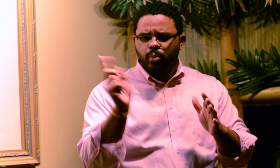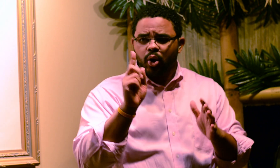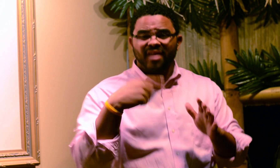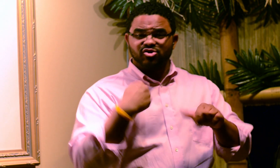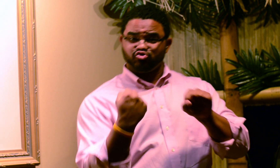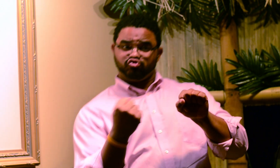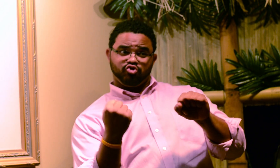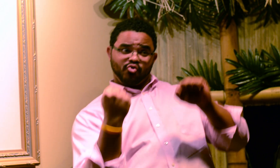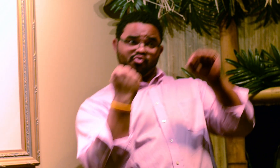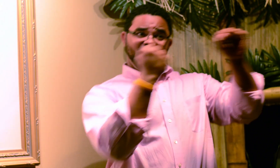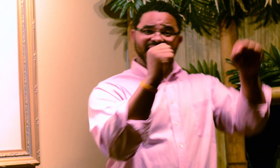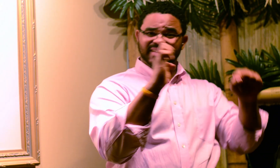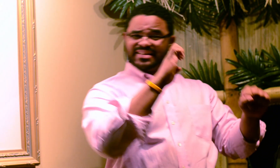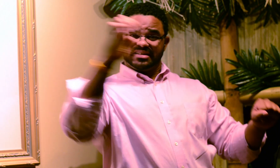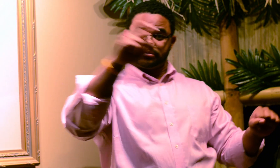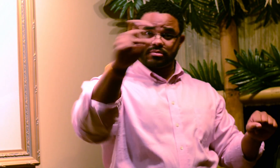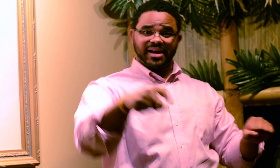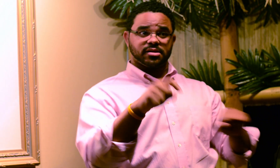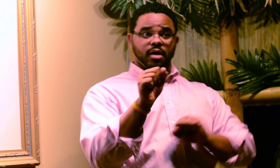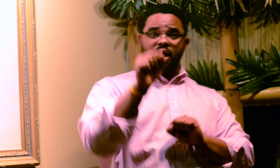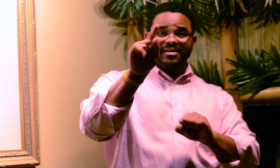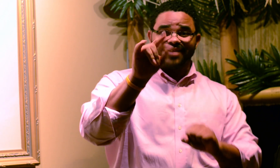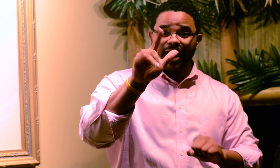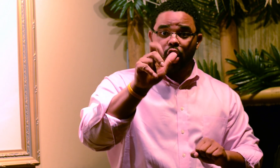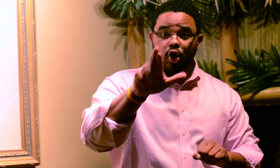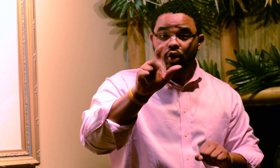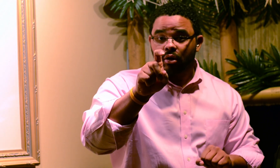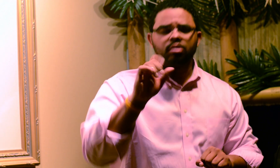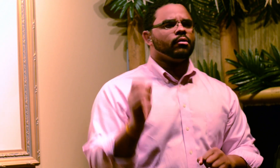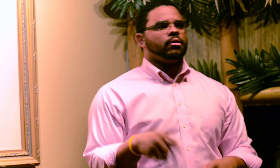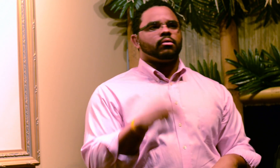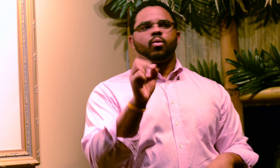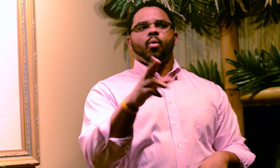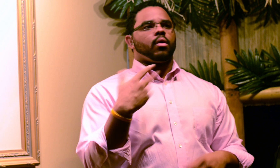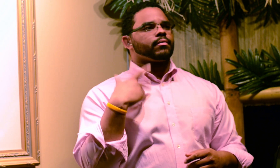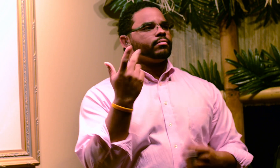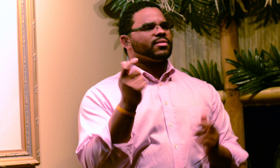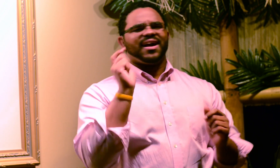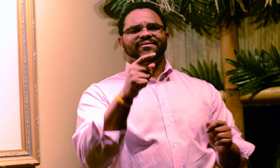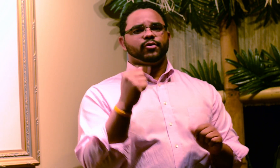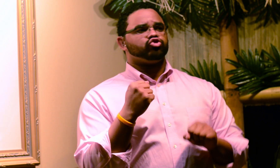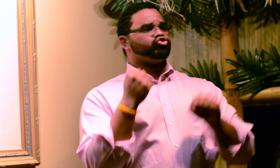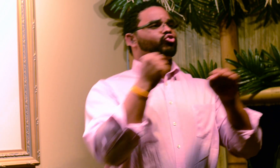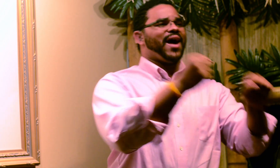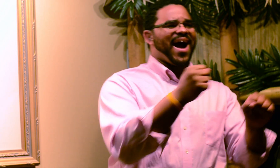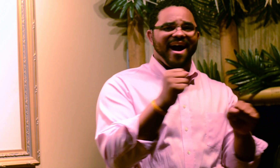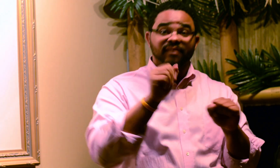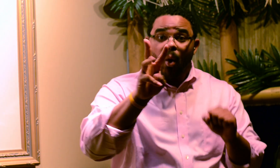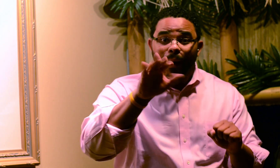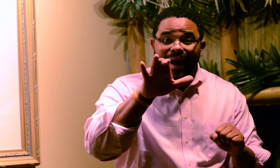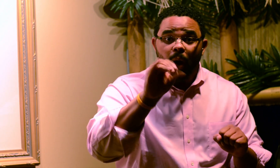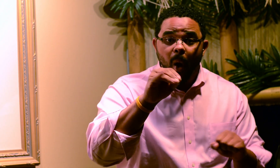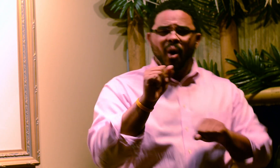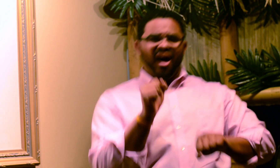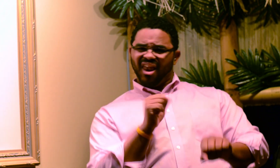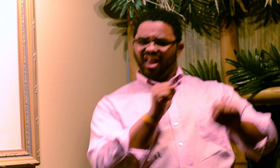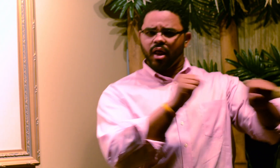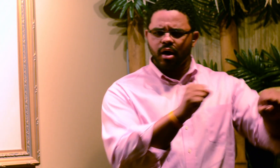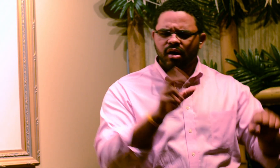Oh so what does that mean for me? Do I need to drive to East Texas, Tyler, to get services? Will I end up driving to Waco?